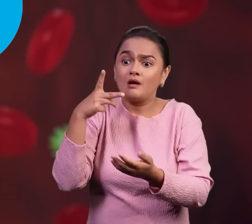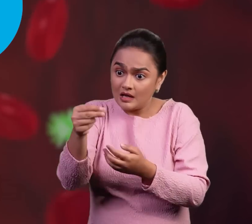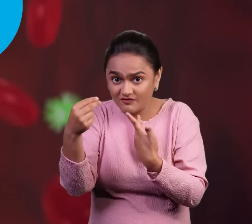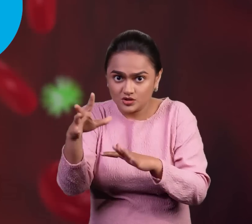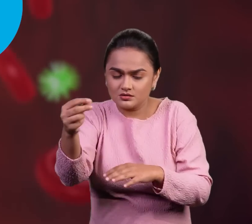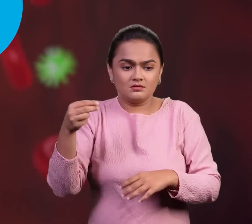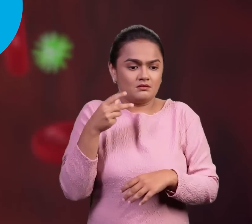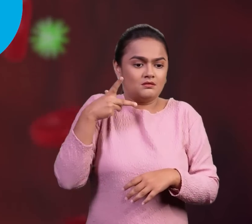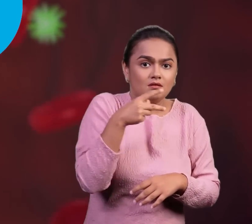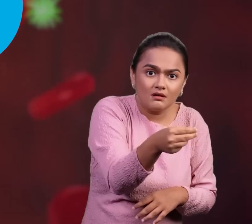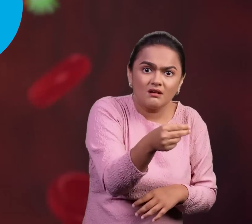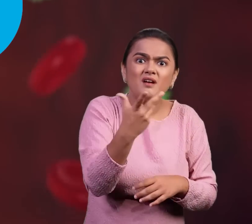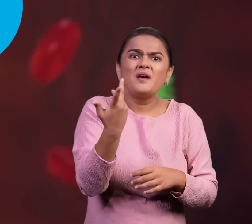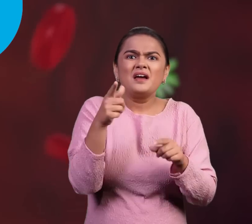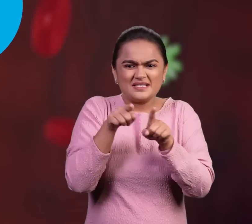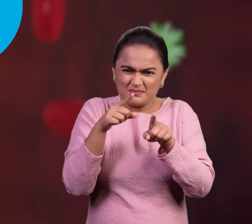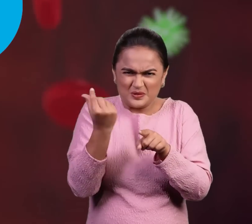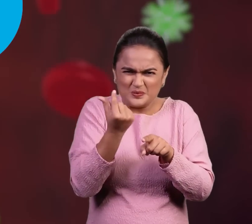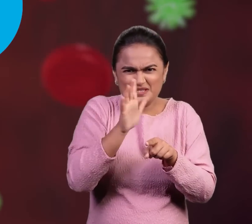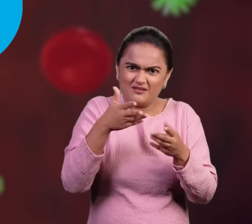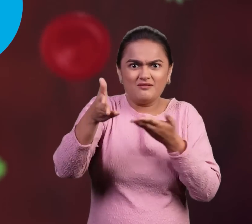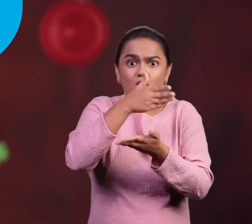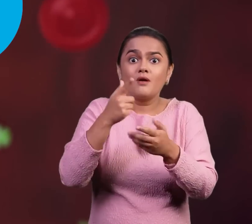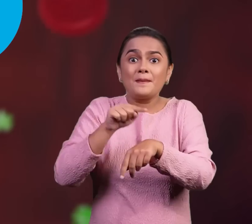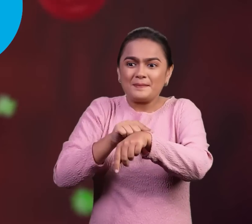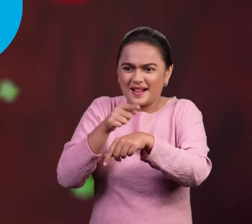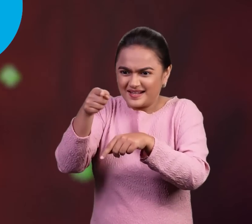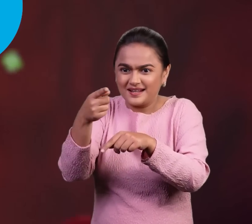If the same needle is used on another patient, blood may be transferred.